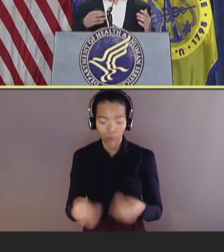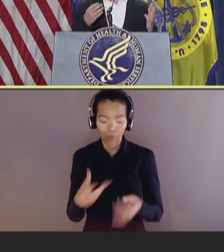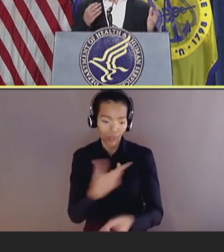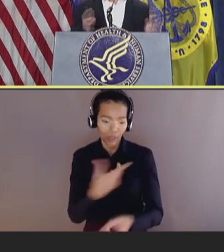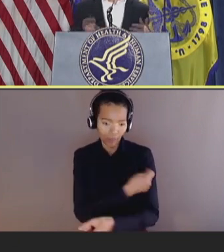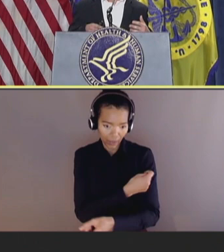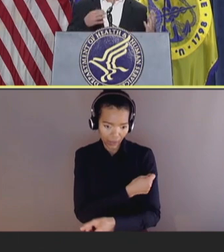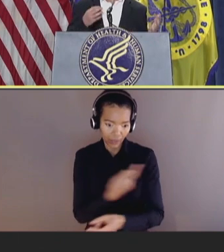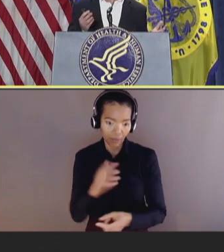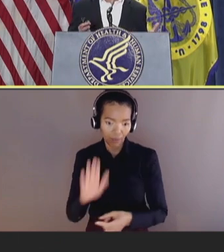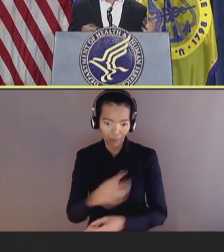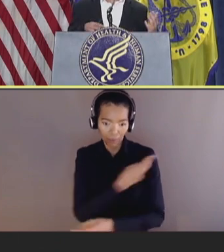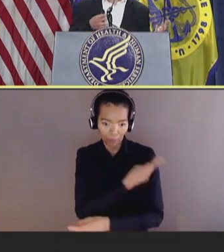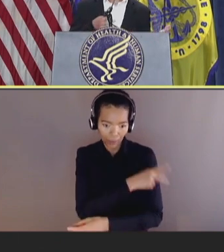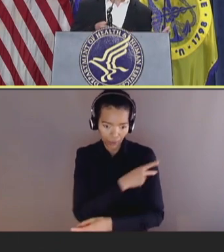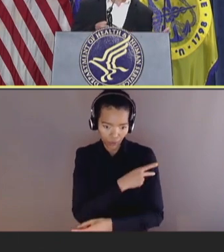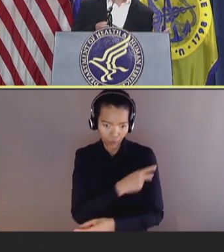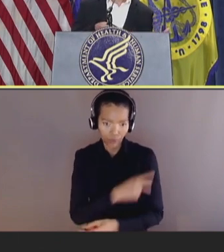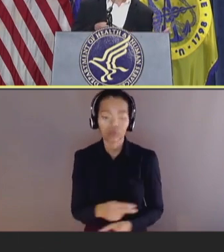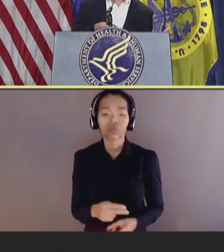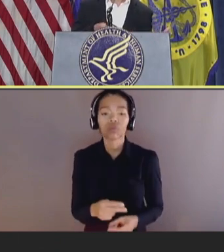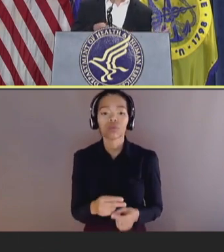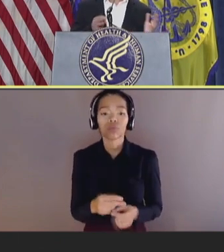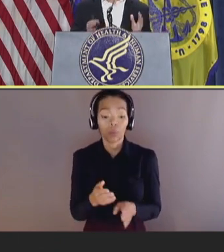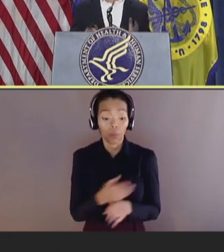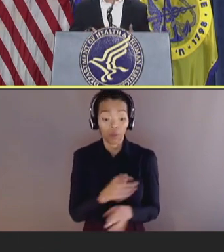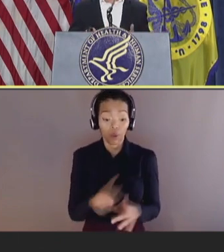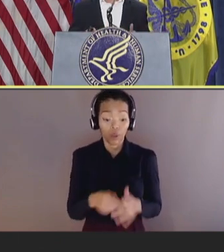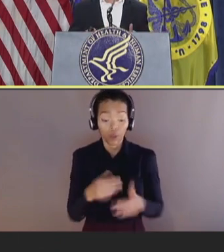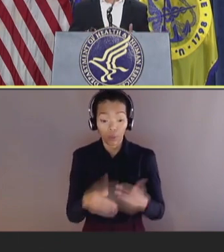You can see that there's many steps before the vaccination process, during the vaccination